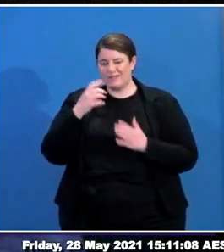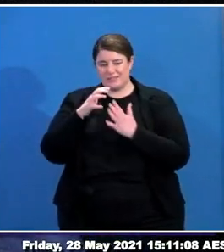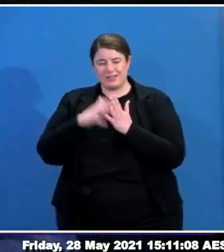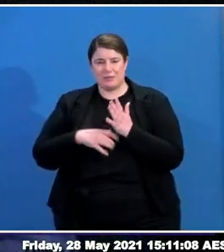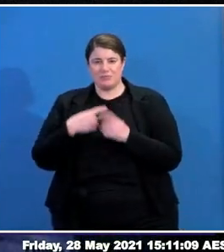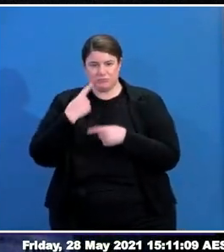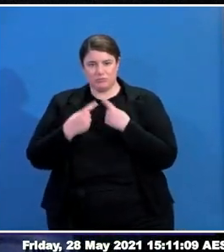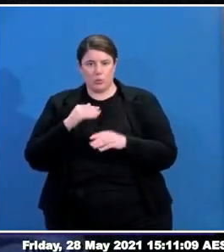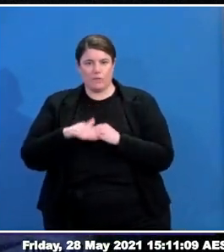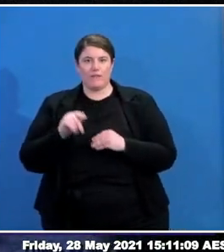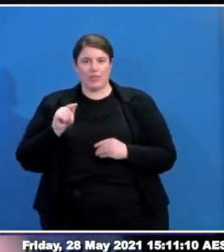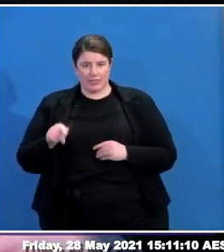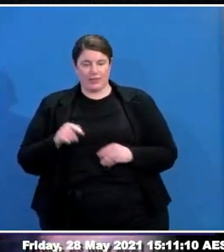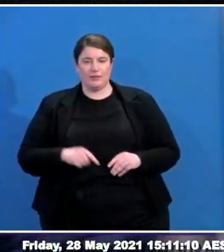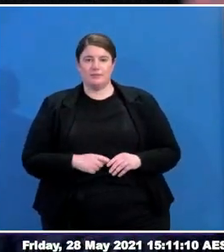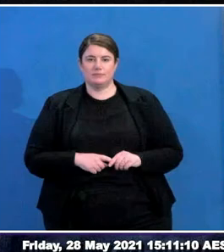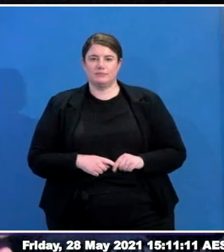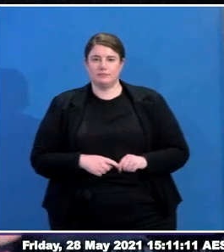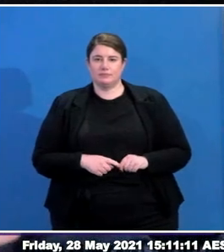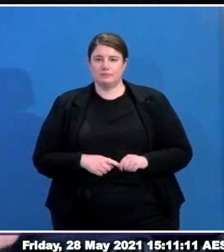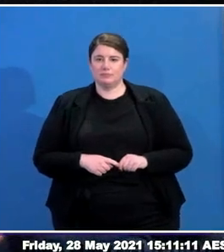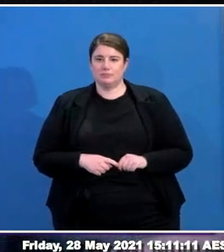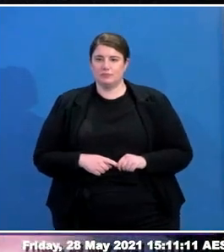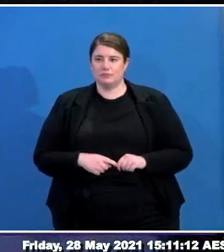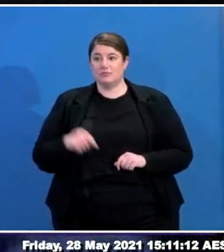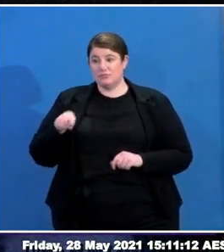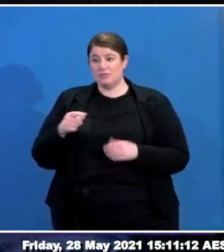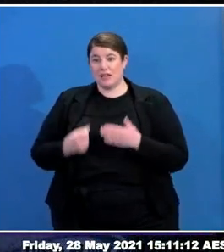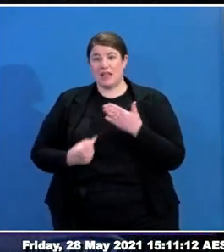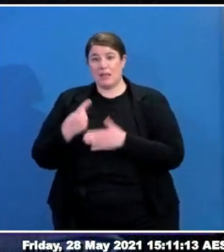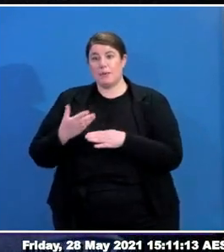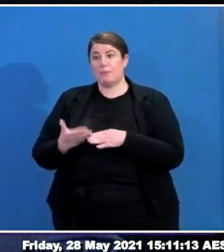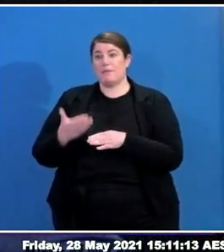initially, Commission officers said "This happened before we had jurisdiction",